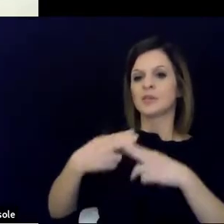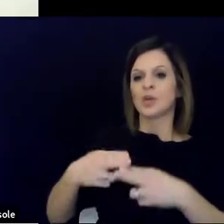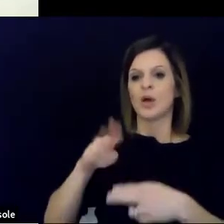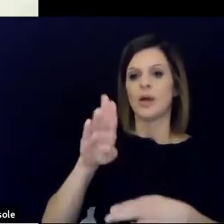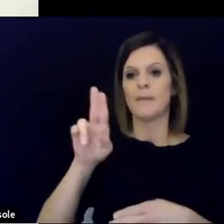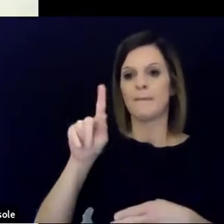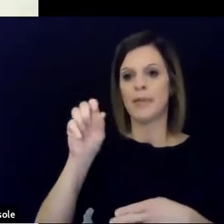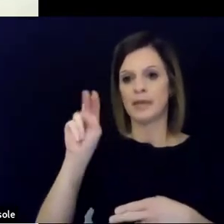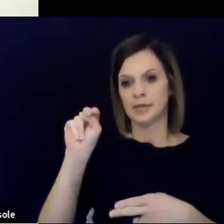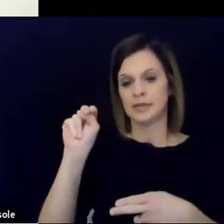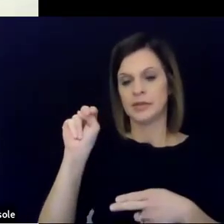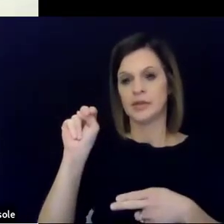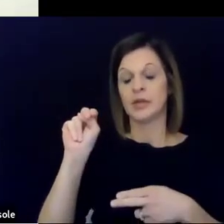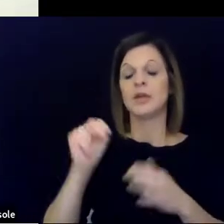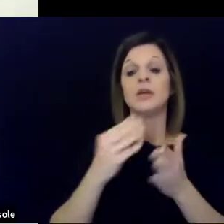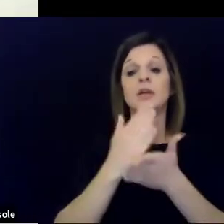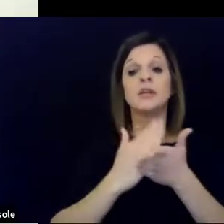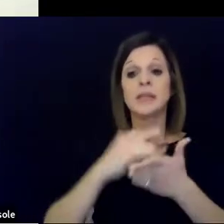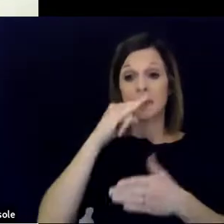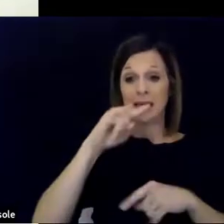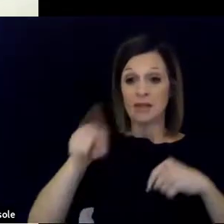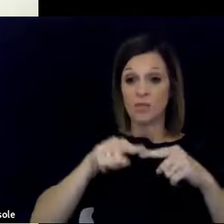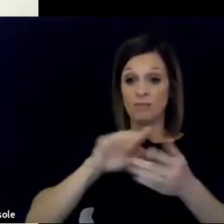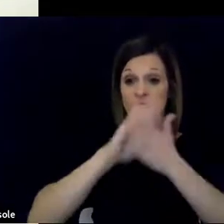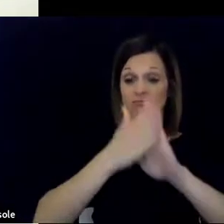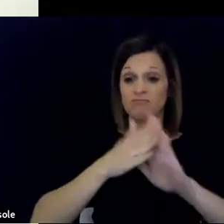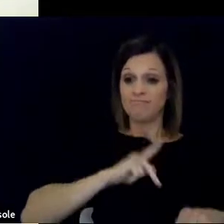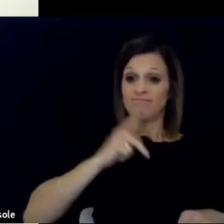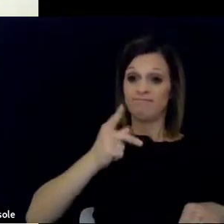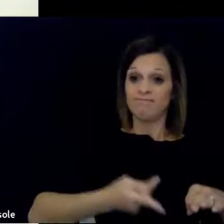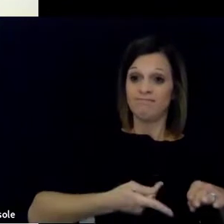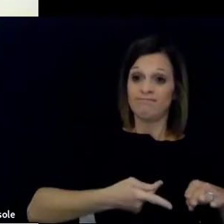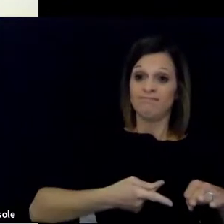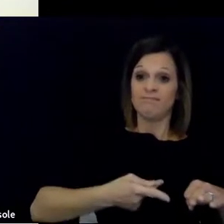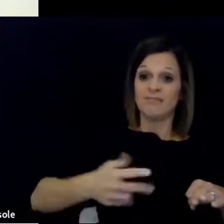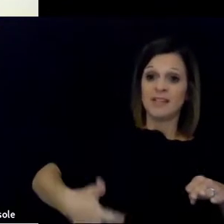And some of the kids when they get really upset will grab that button and yank it out.